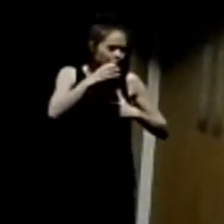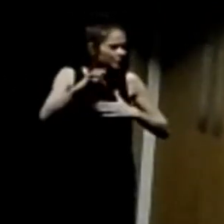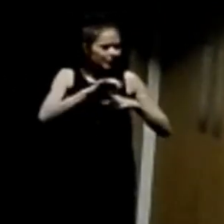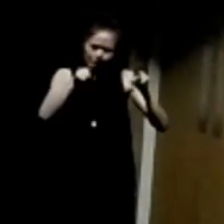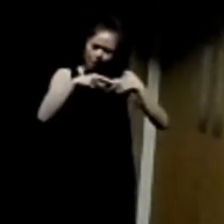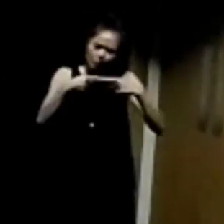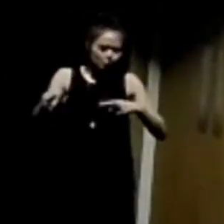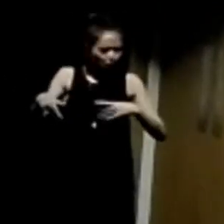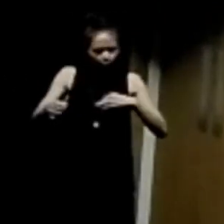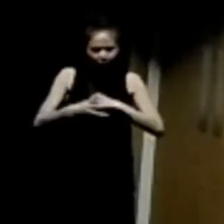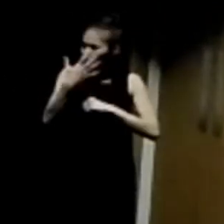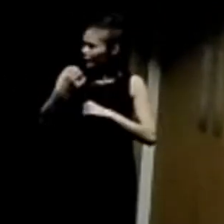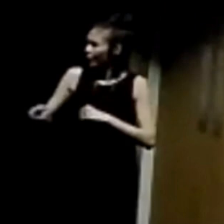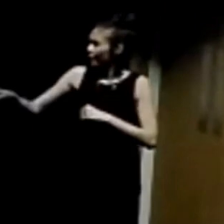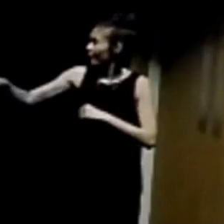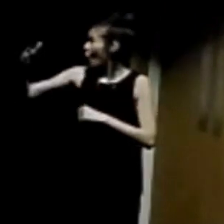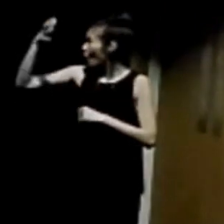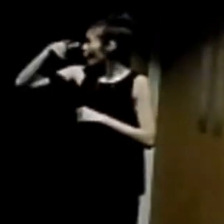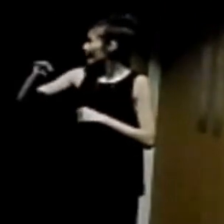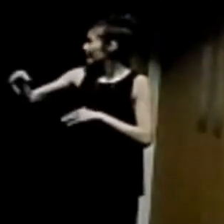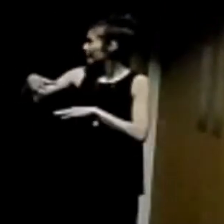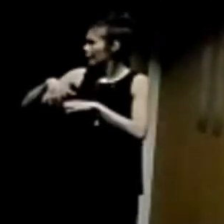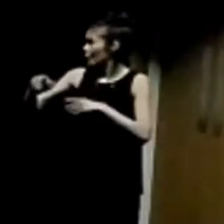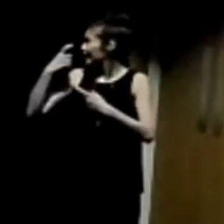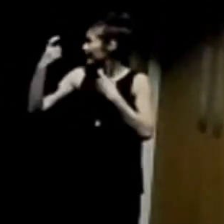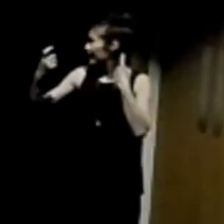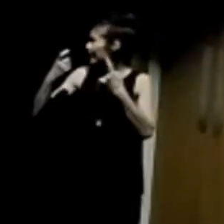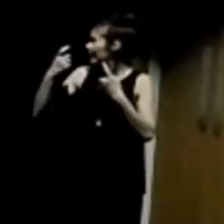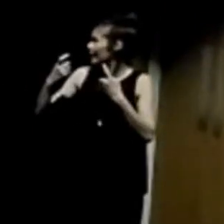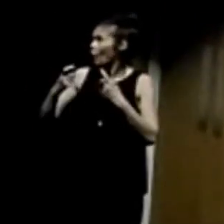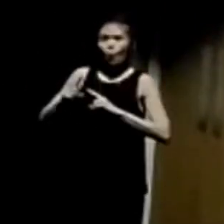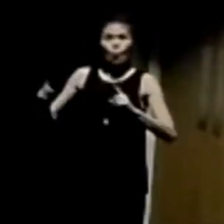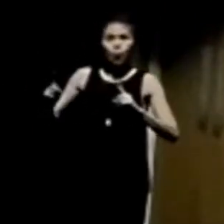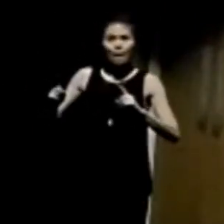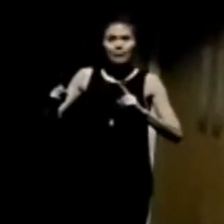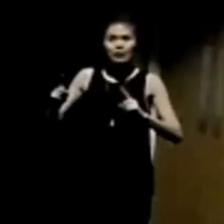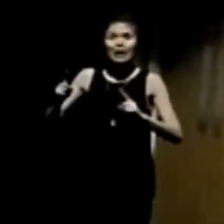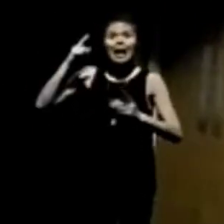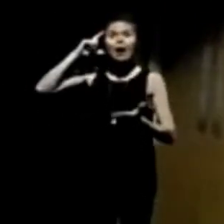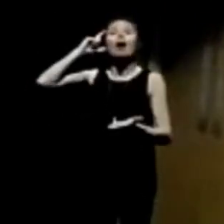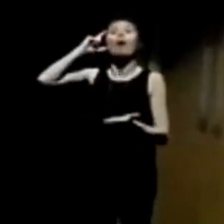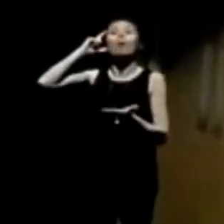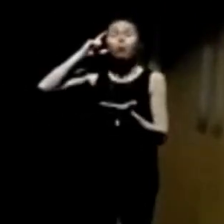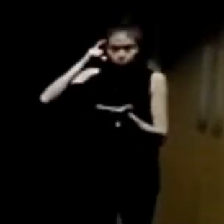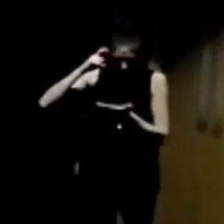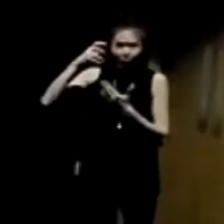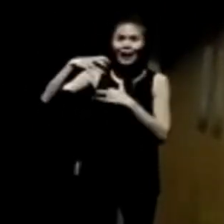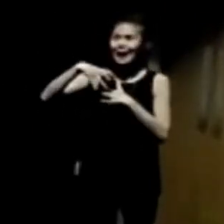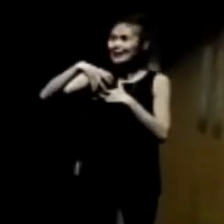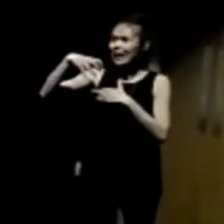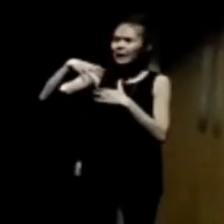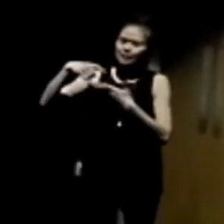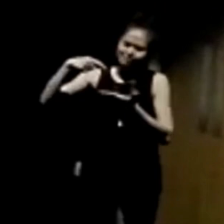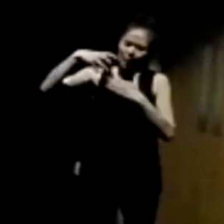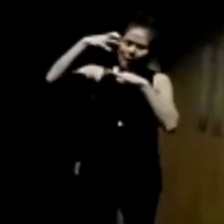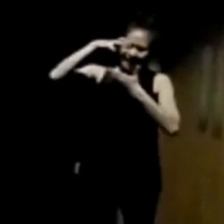Boris is standing up the other end with the cake thinking why don’t we put his head in the cake? Ambushed by cake.